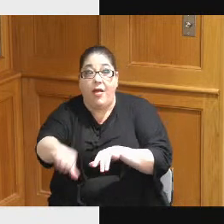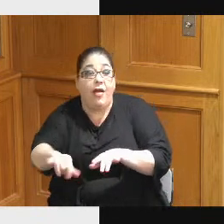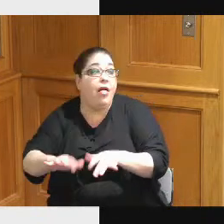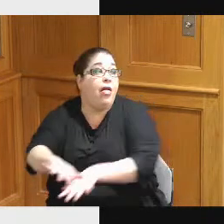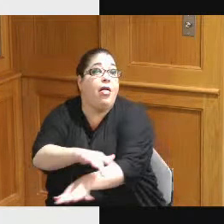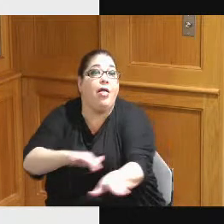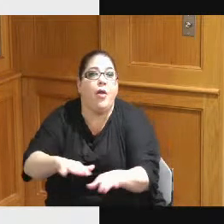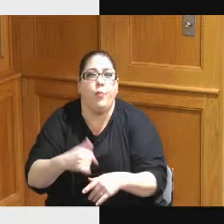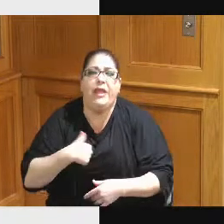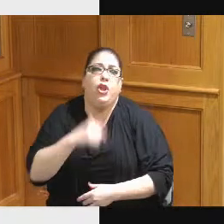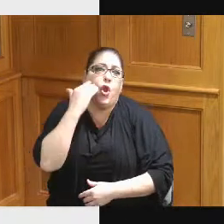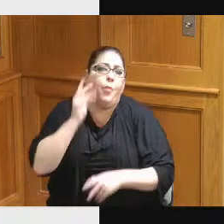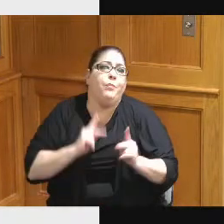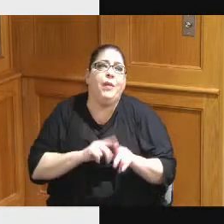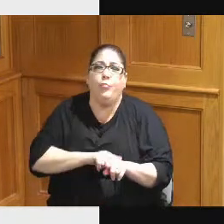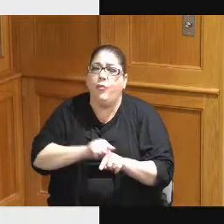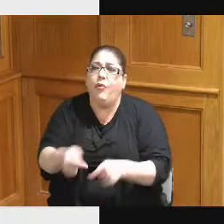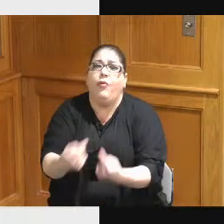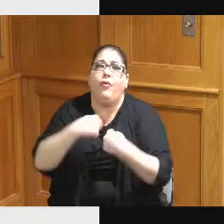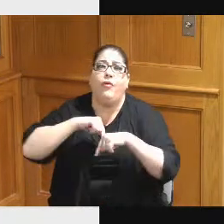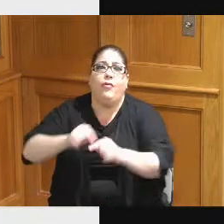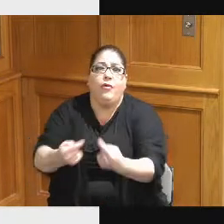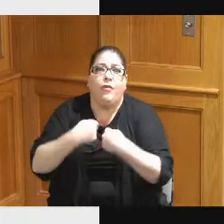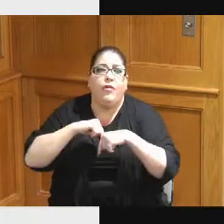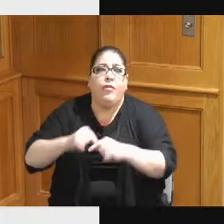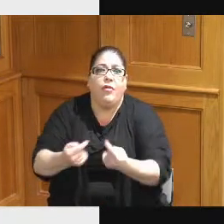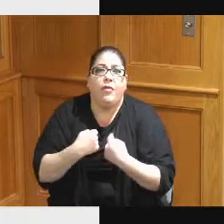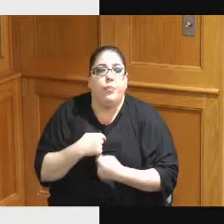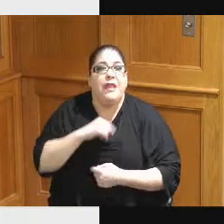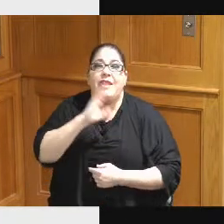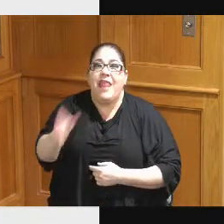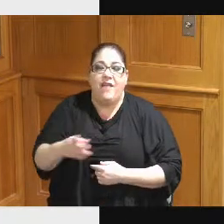know they go back and forth across the river would have never really been able to see it